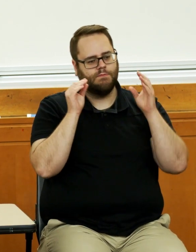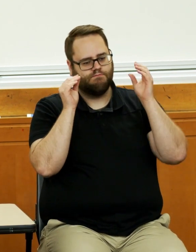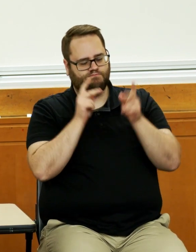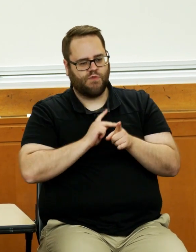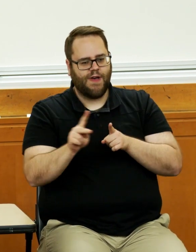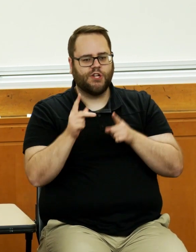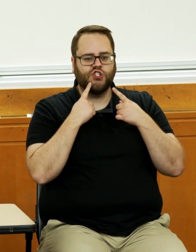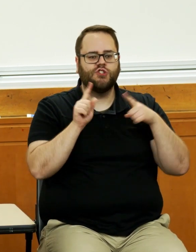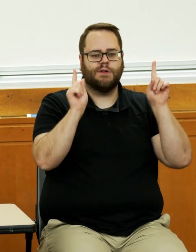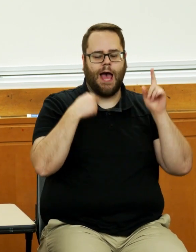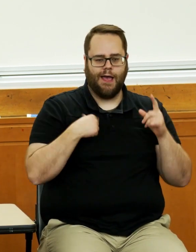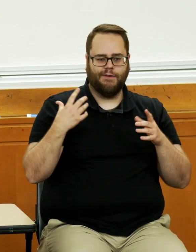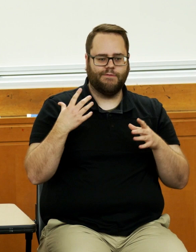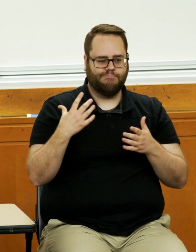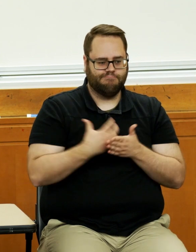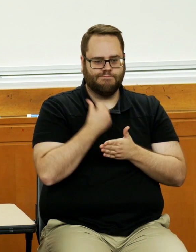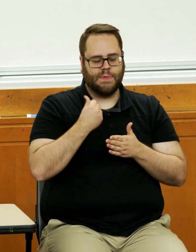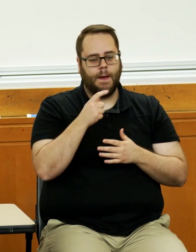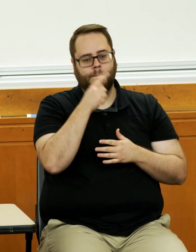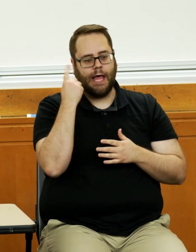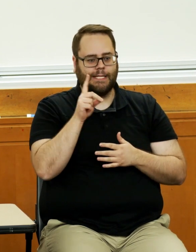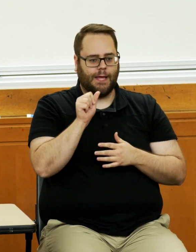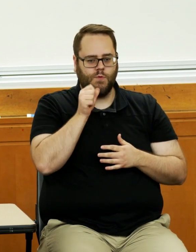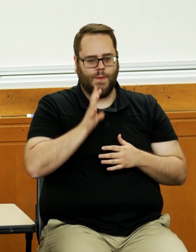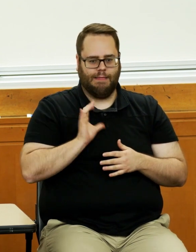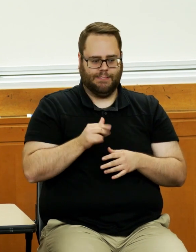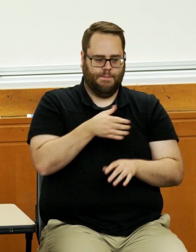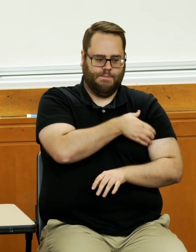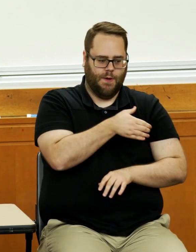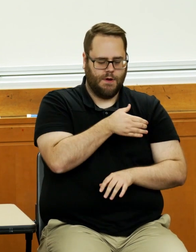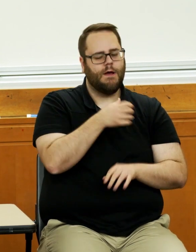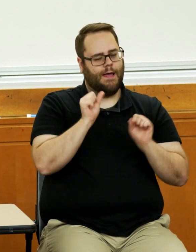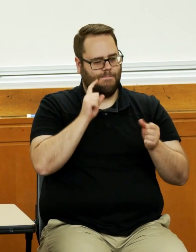as a black, disabled woman “power”, I can certainly acknowledge my class privilege and,